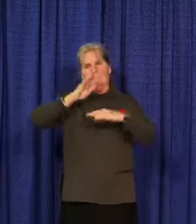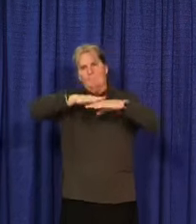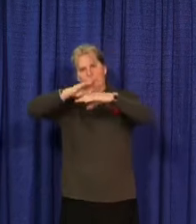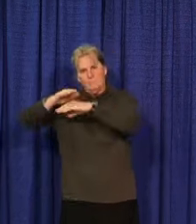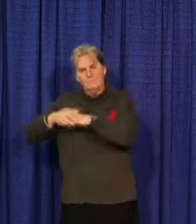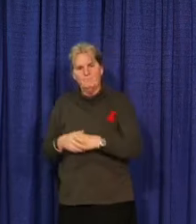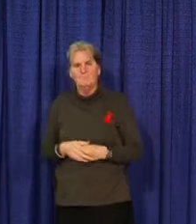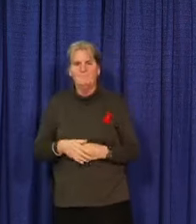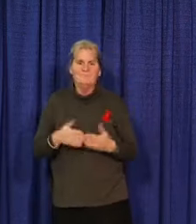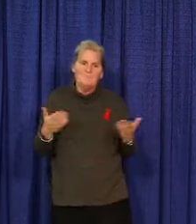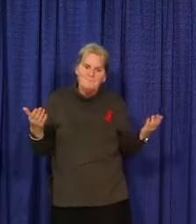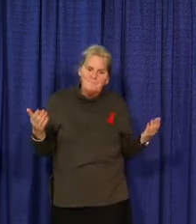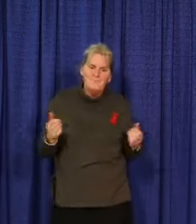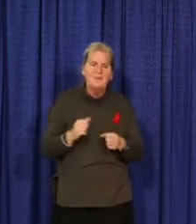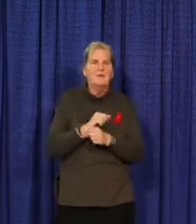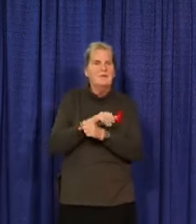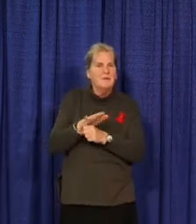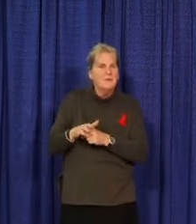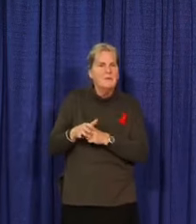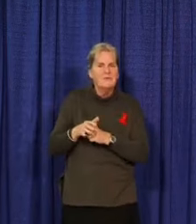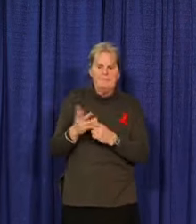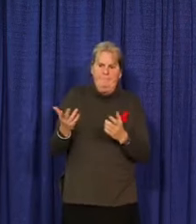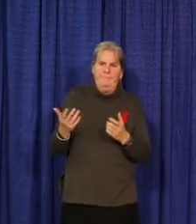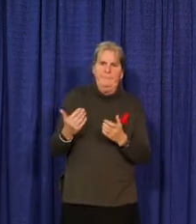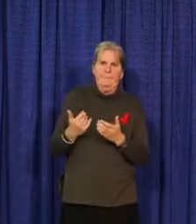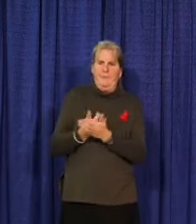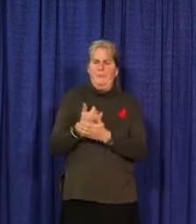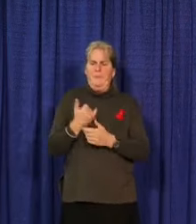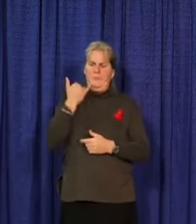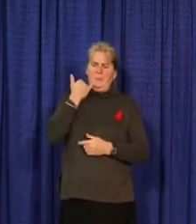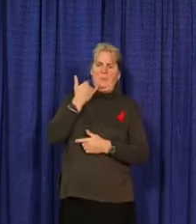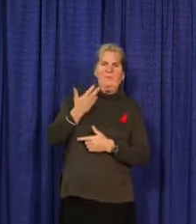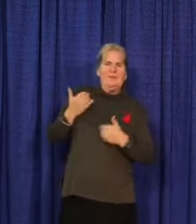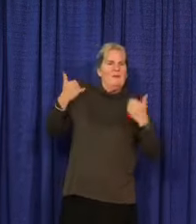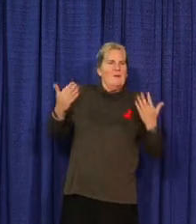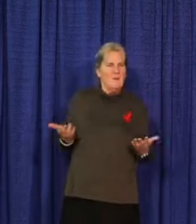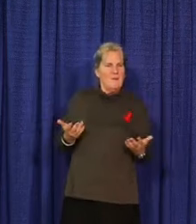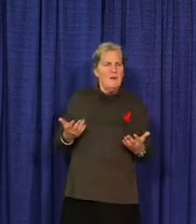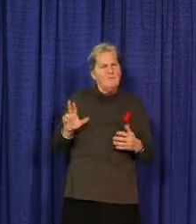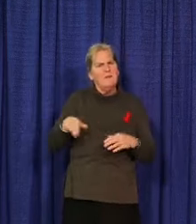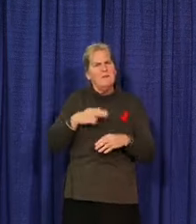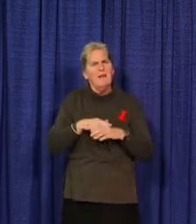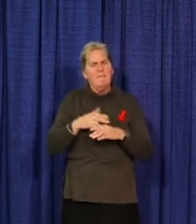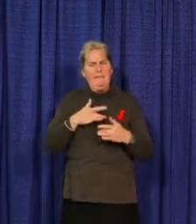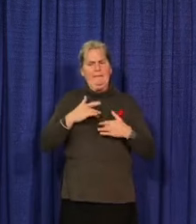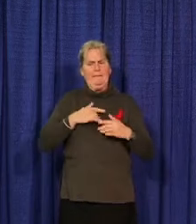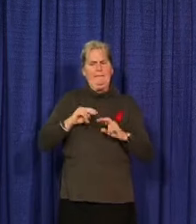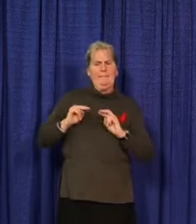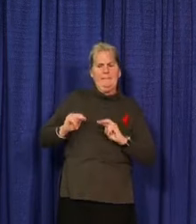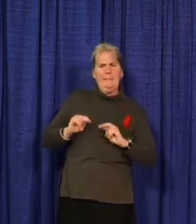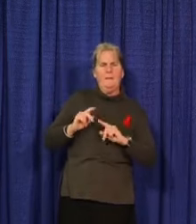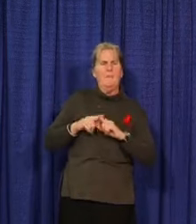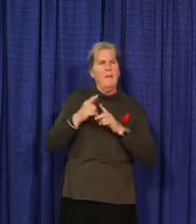COVID is a new disease. It is natural to be concerned about at and this concern should be channeled toward the best